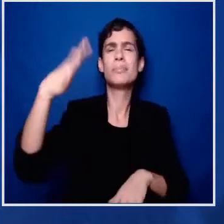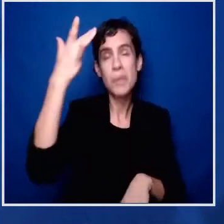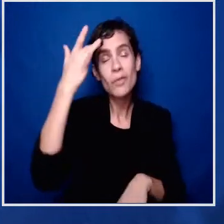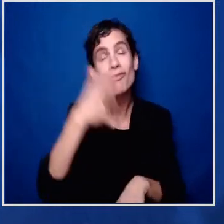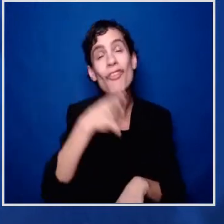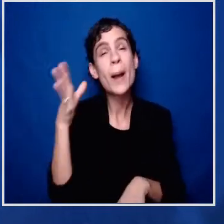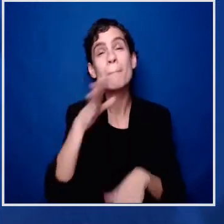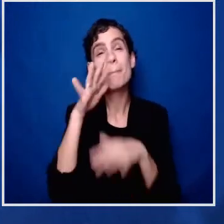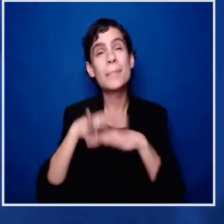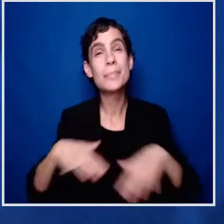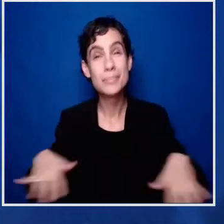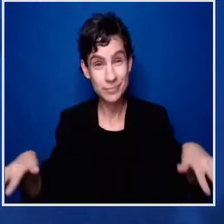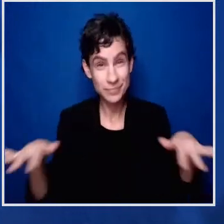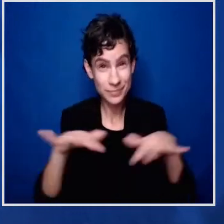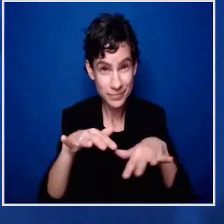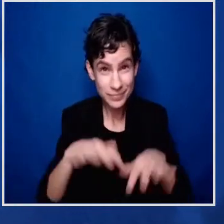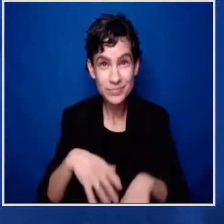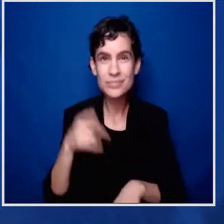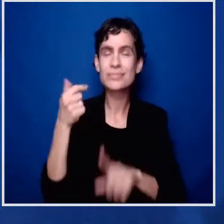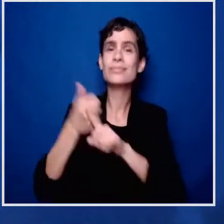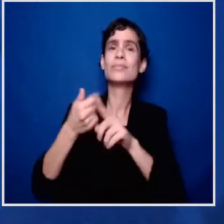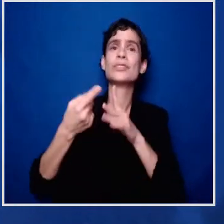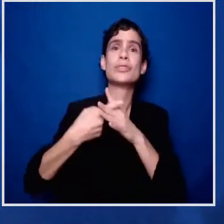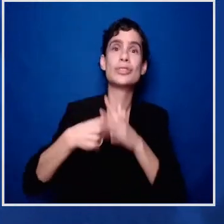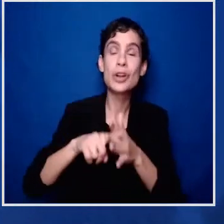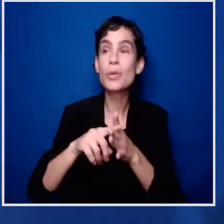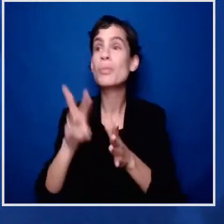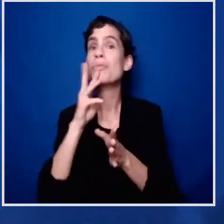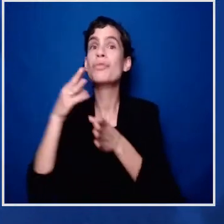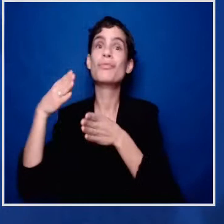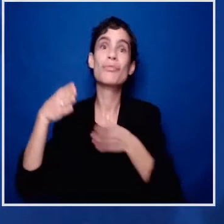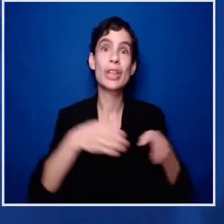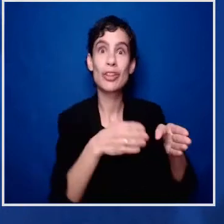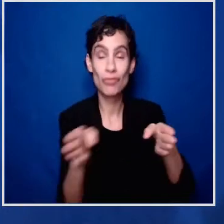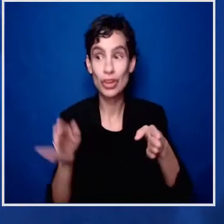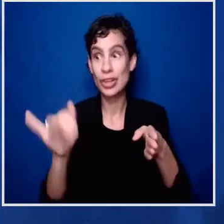COUNTY. WE ARE FARMERS, WE SETTLED IN THIS EXACT PLACE BECAUSE OF FARMING AND BECAUSE,